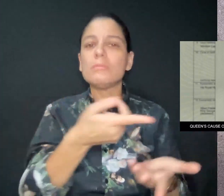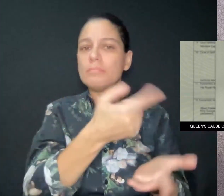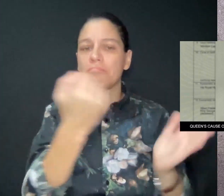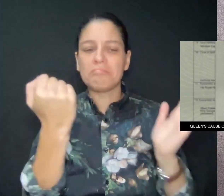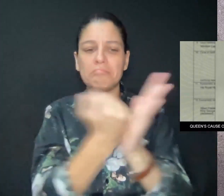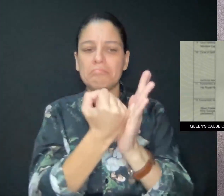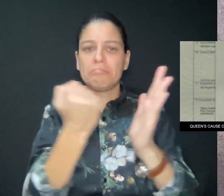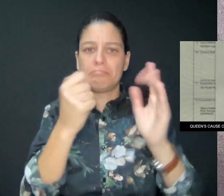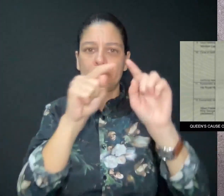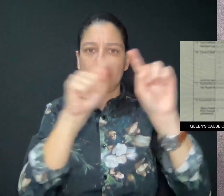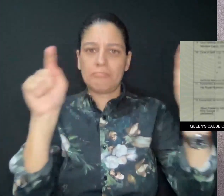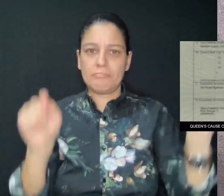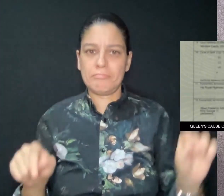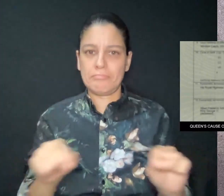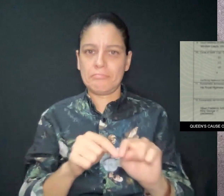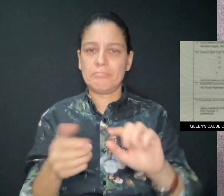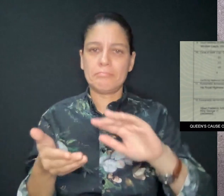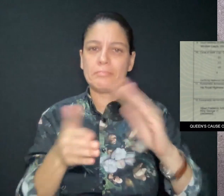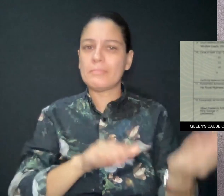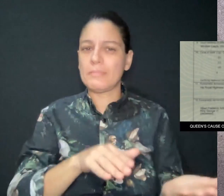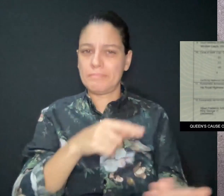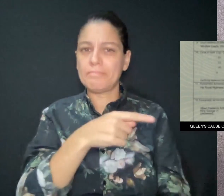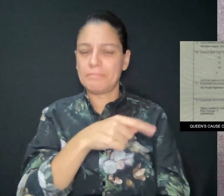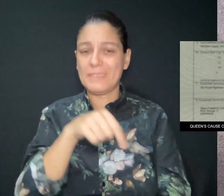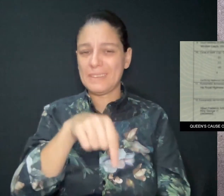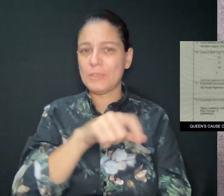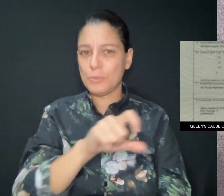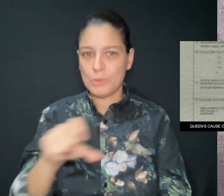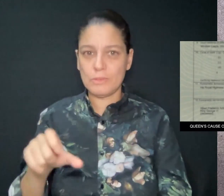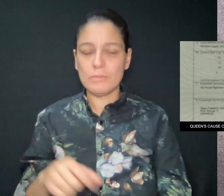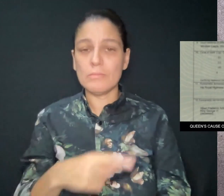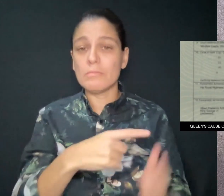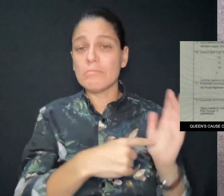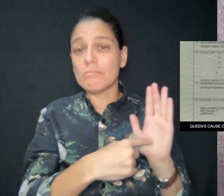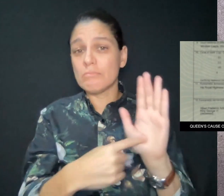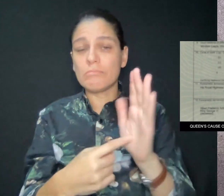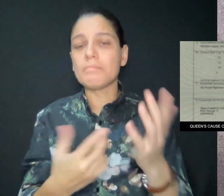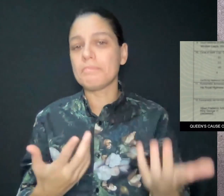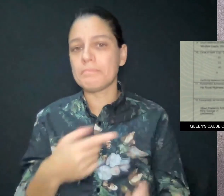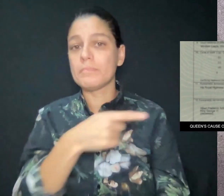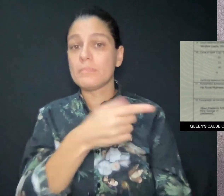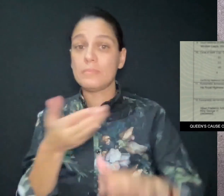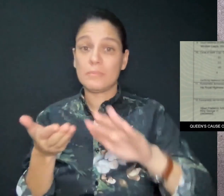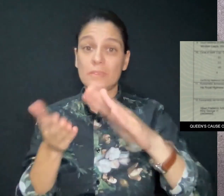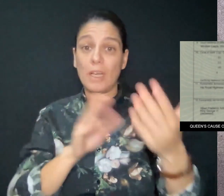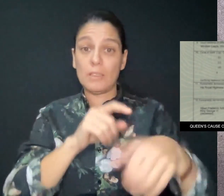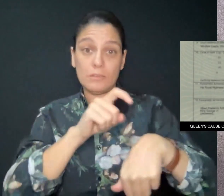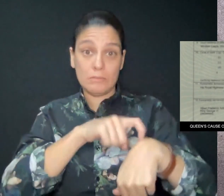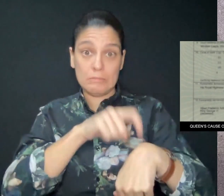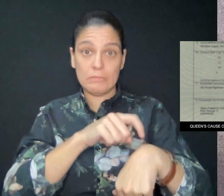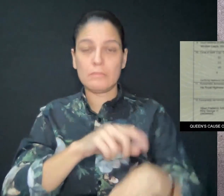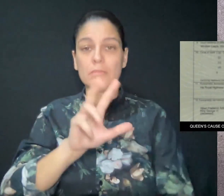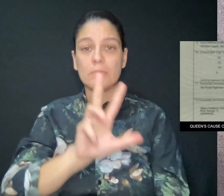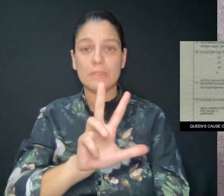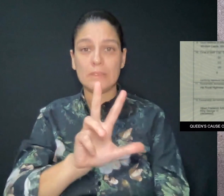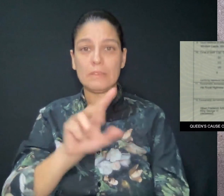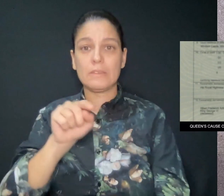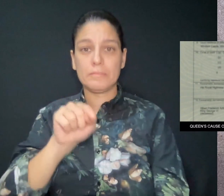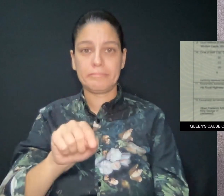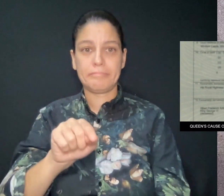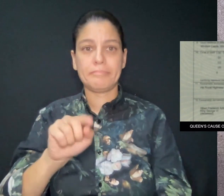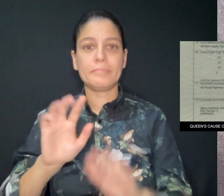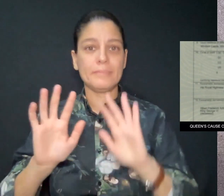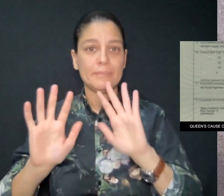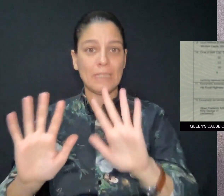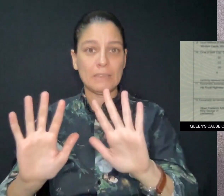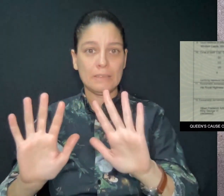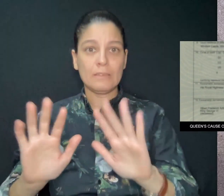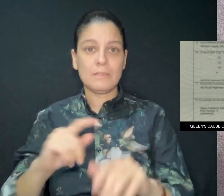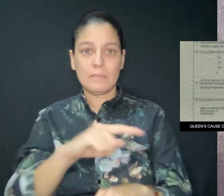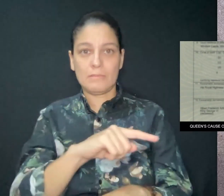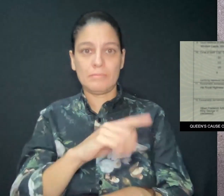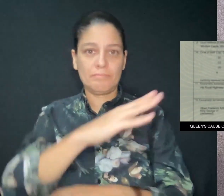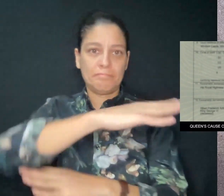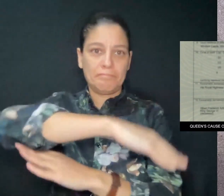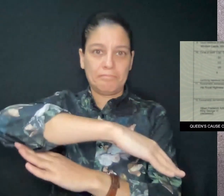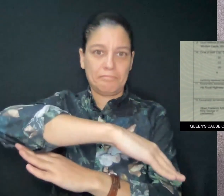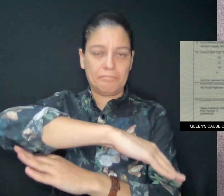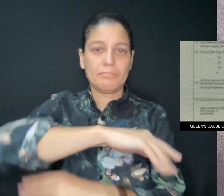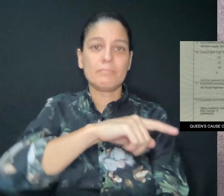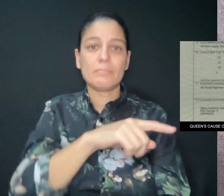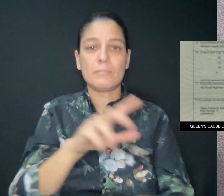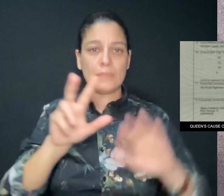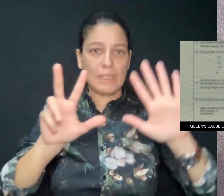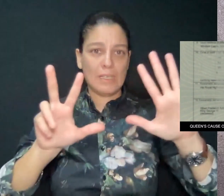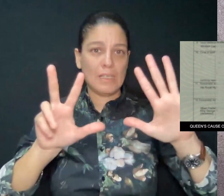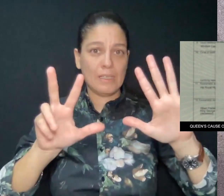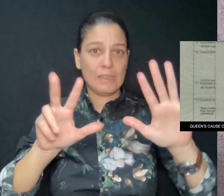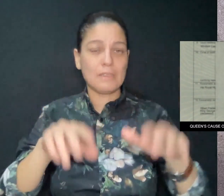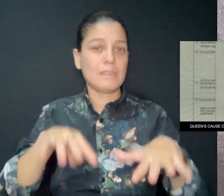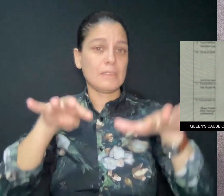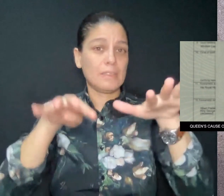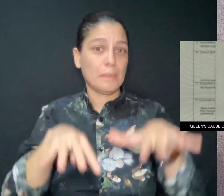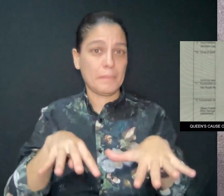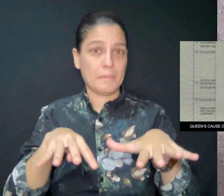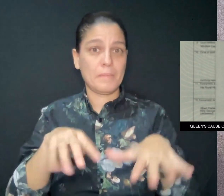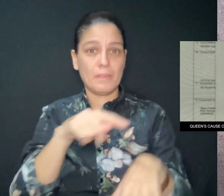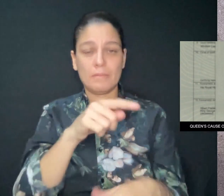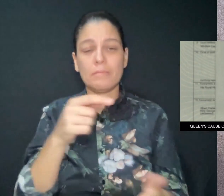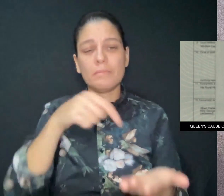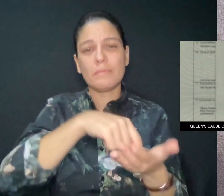the Queen's death certificate this week it shows she died at 3:10 PM on September